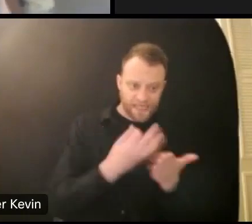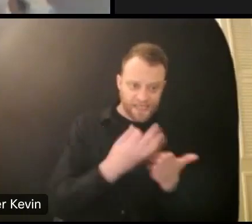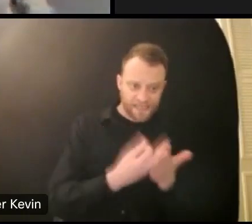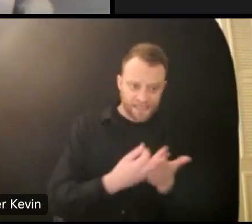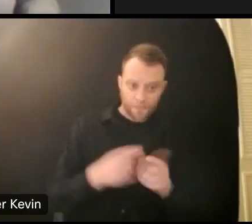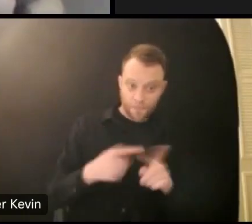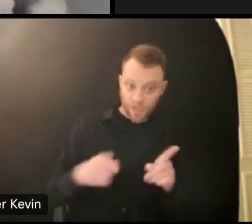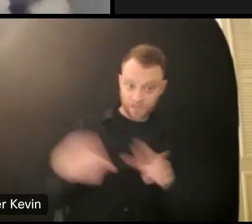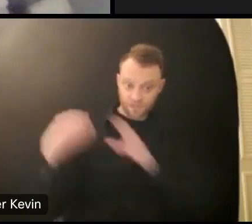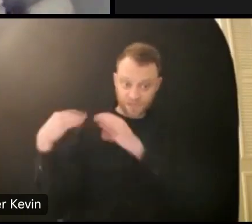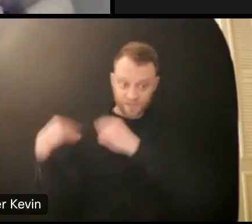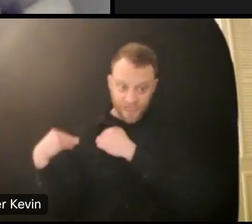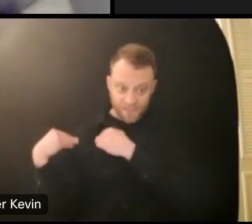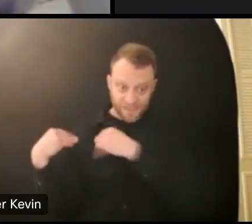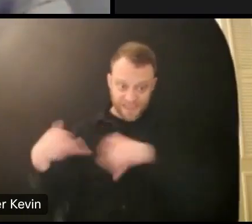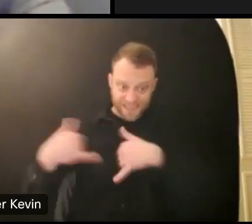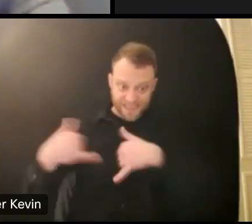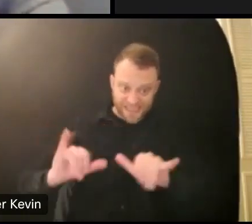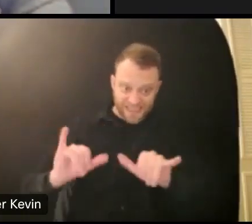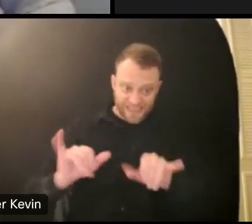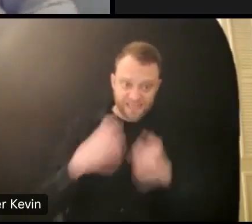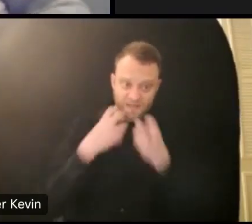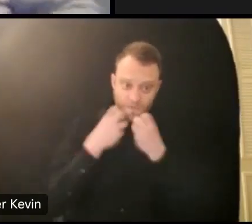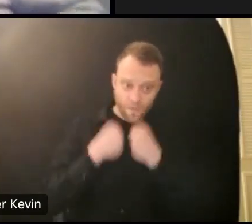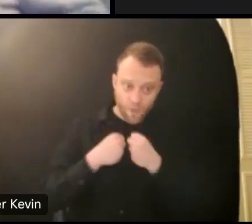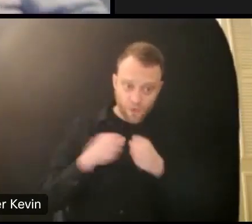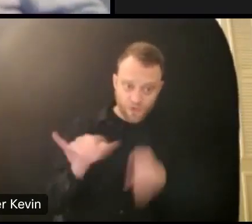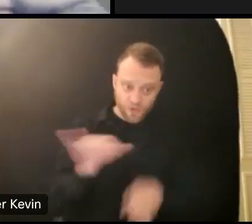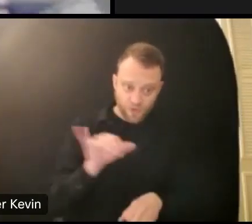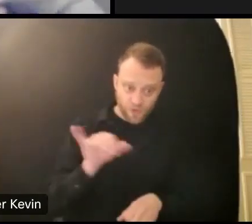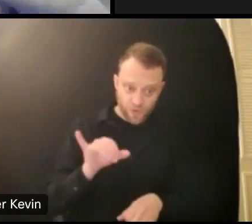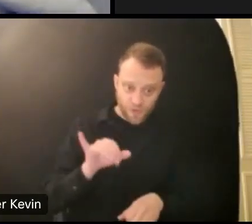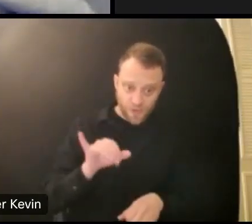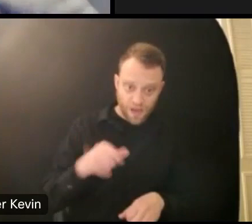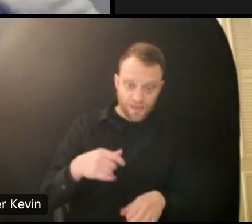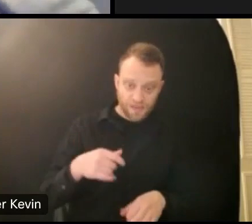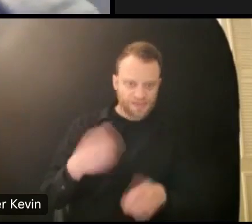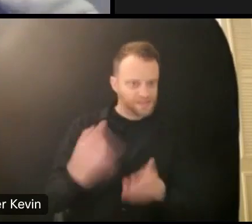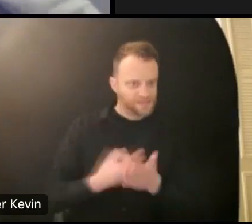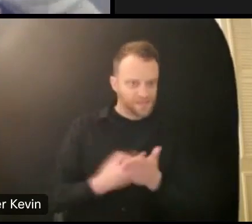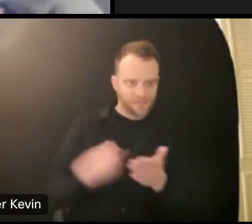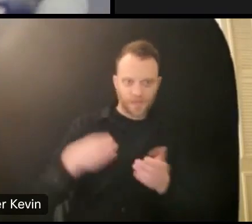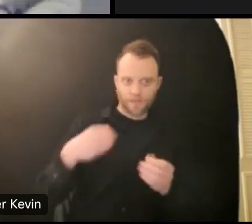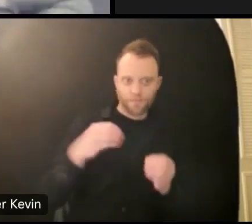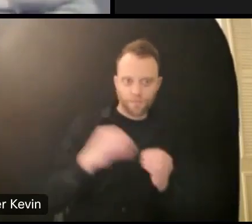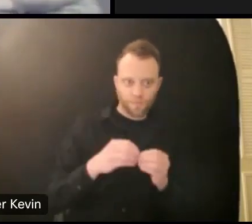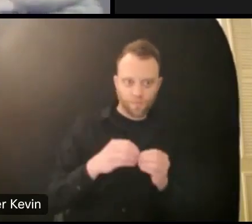in some instances I'm more interested in being accountable than I am in being transparent. I